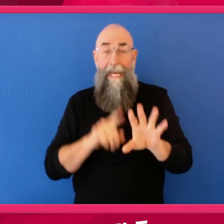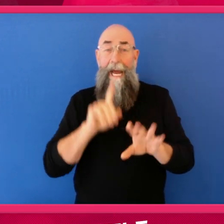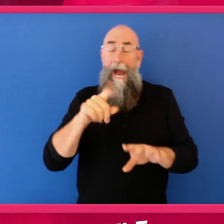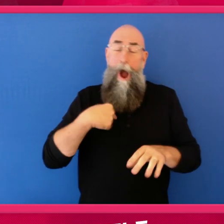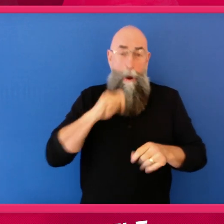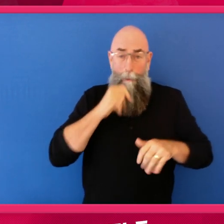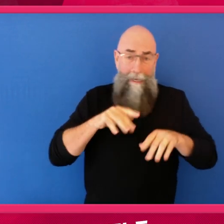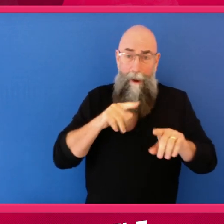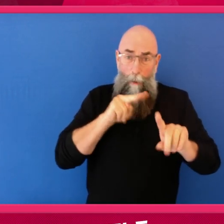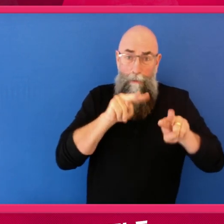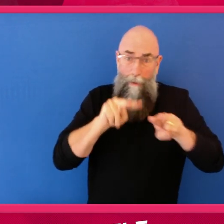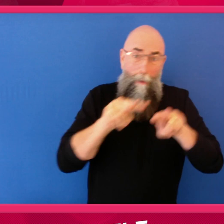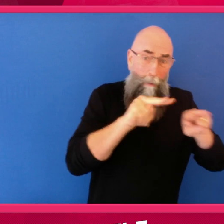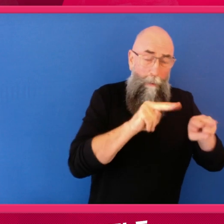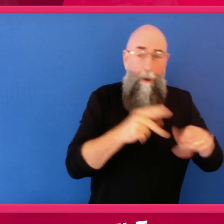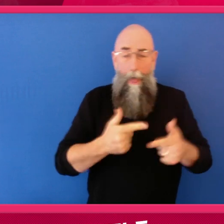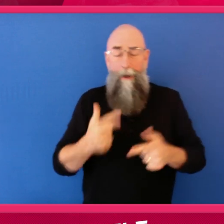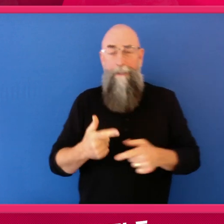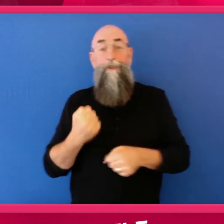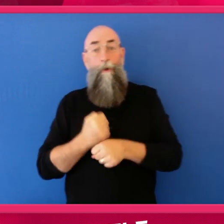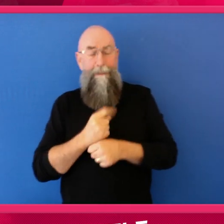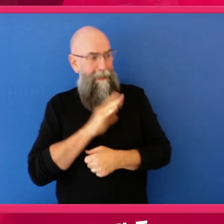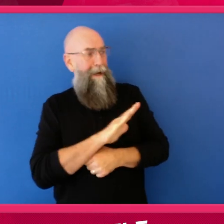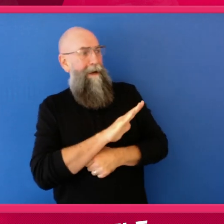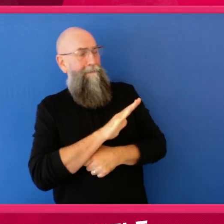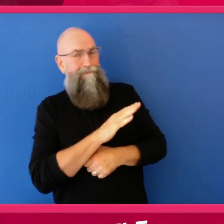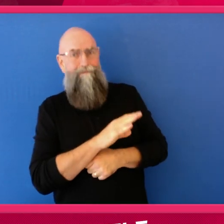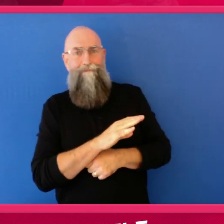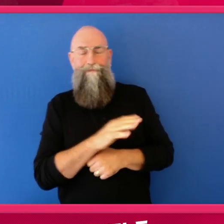Georgie Tunny: Oh God, if we go missing everyone. If you don't hear from Kurt or I for a while,